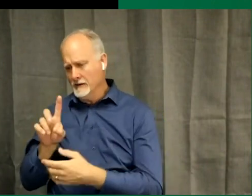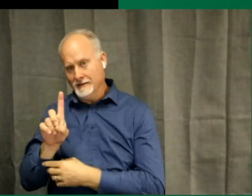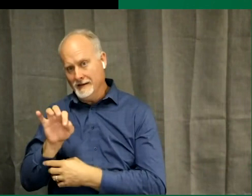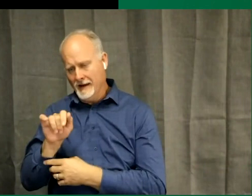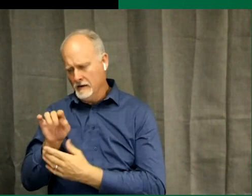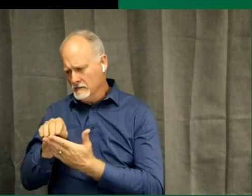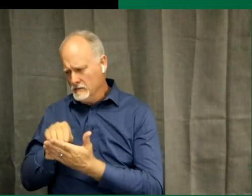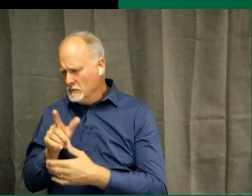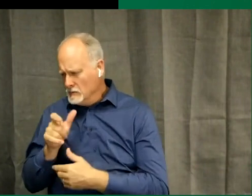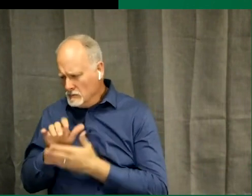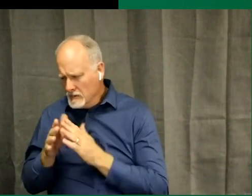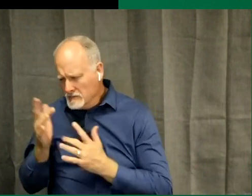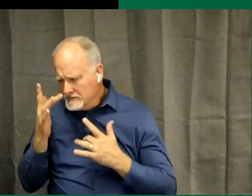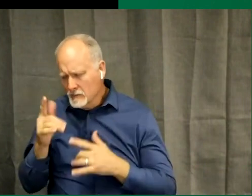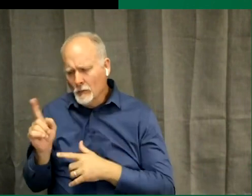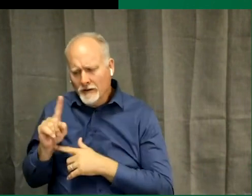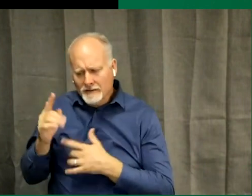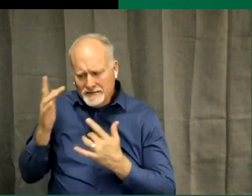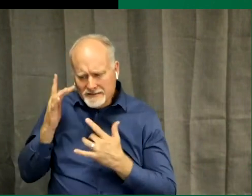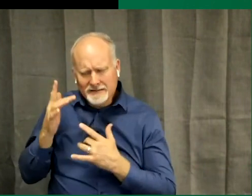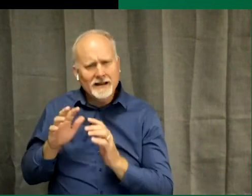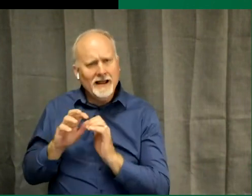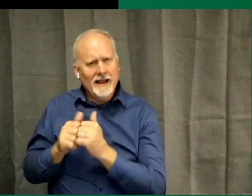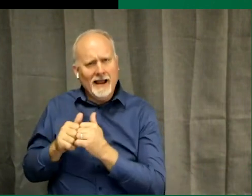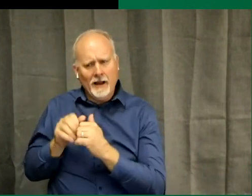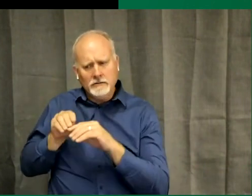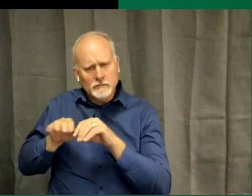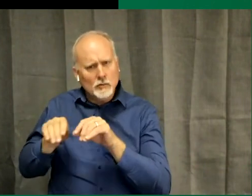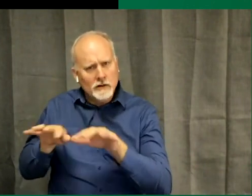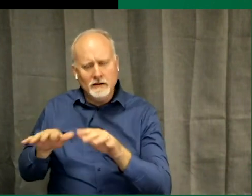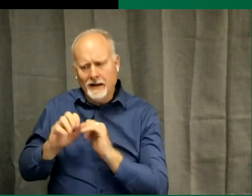getting sick where they're getting sick how's it being transmitted how's it changing and we have